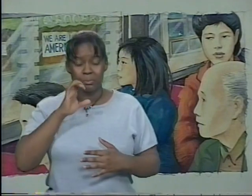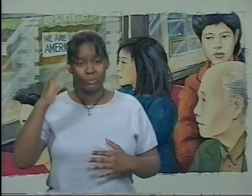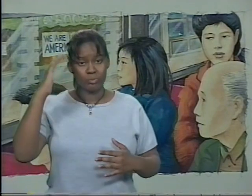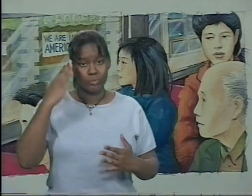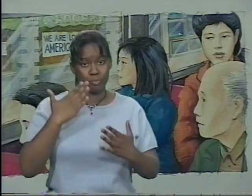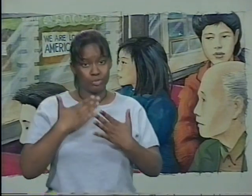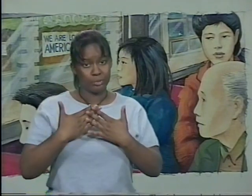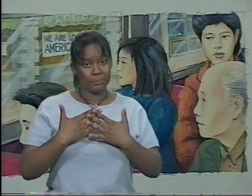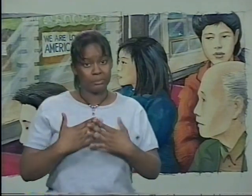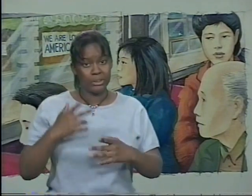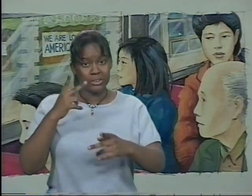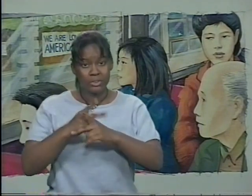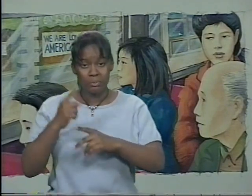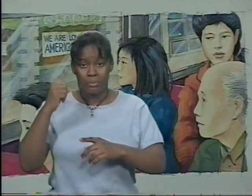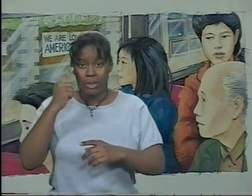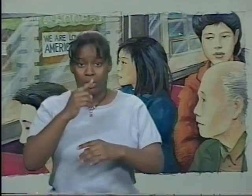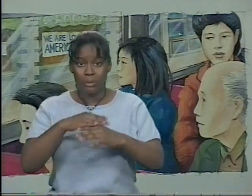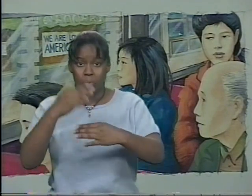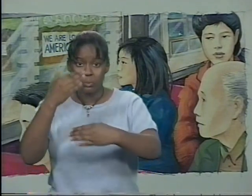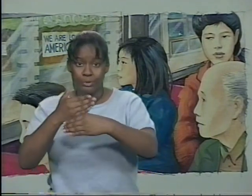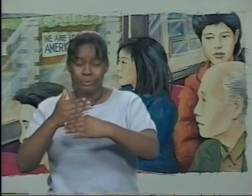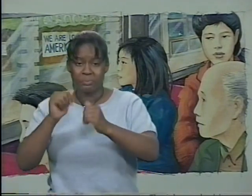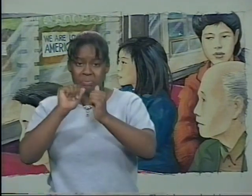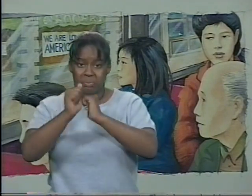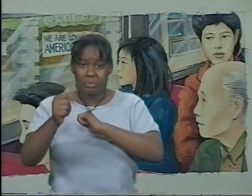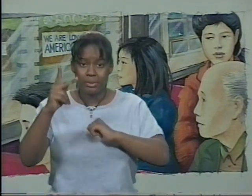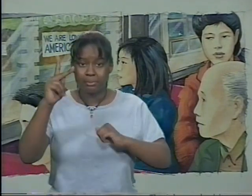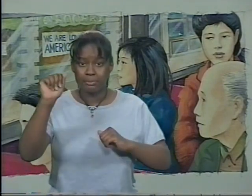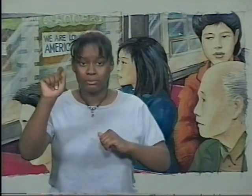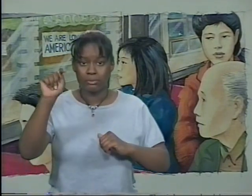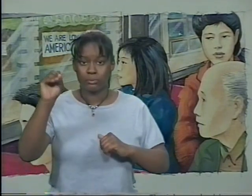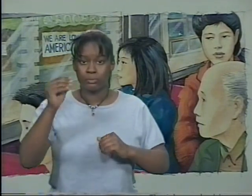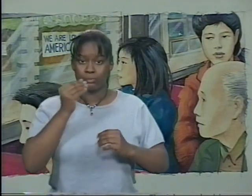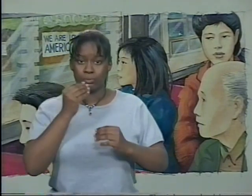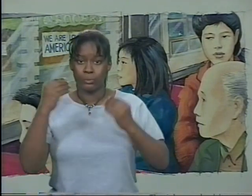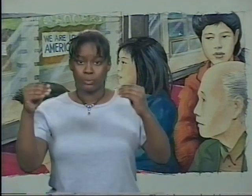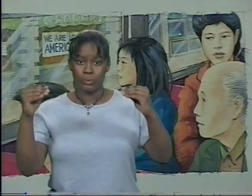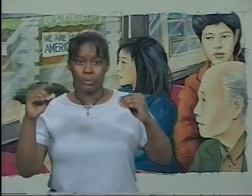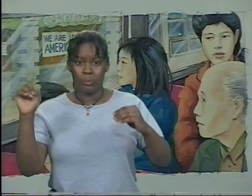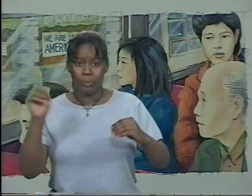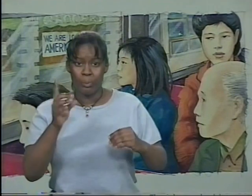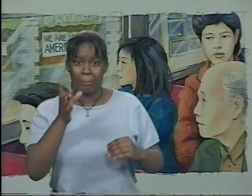well, Emi kept her eyes on the window. They passed the Kato Grocery Store, where Mama